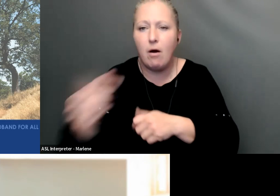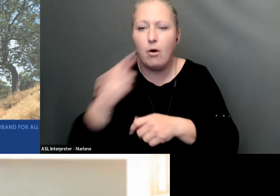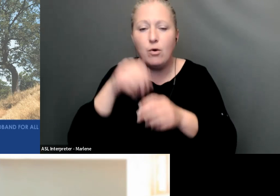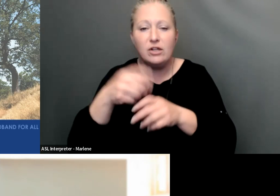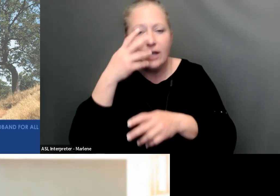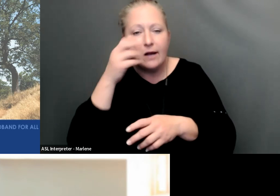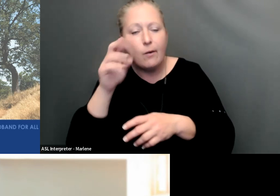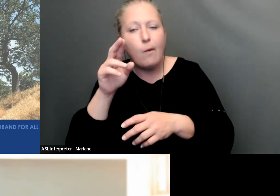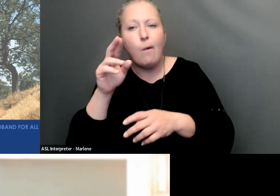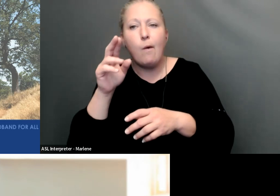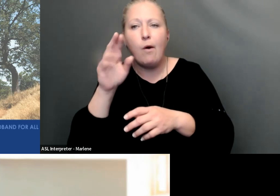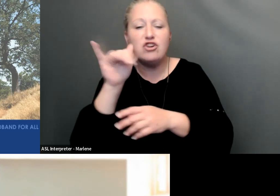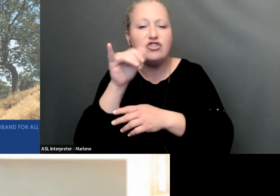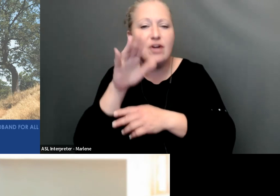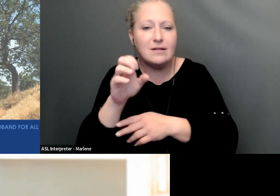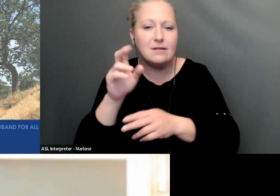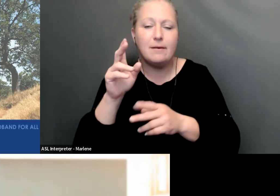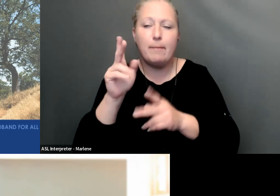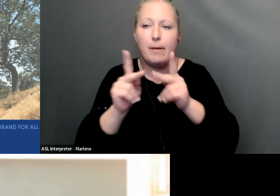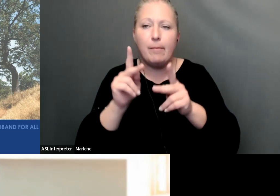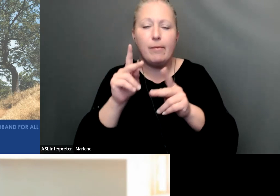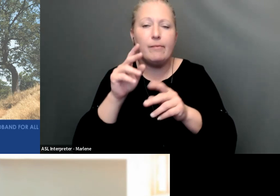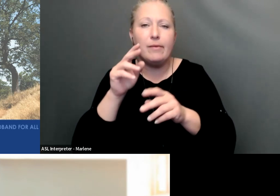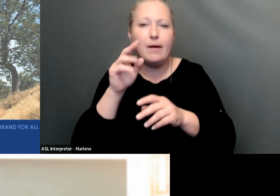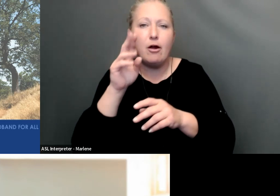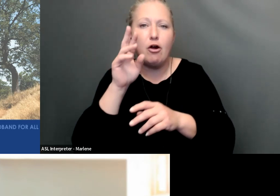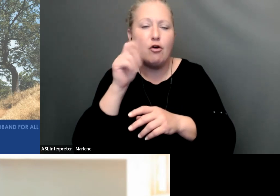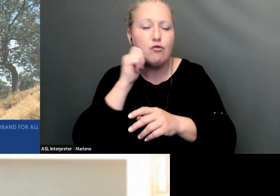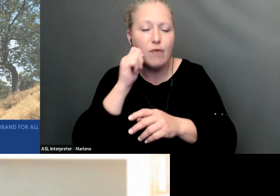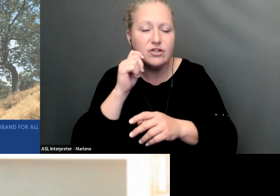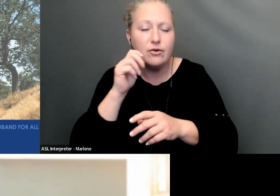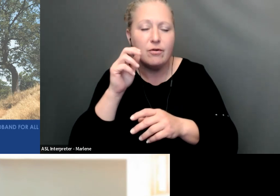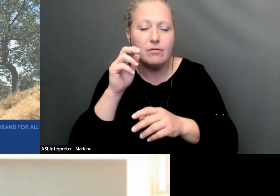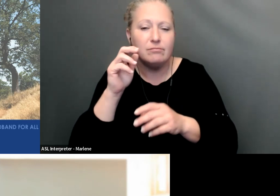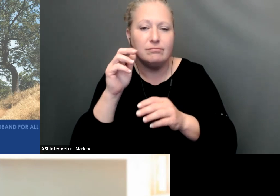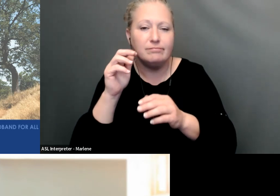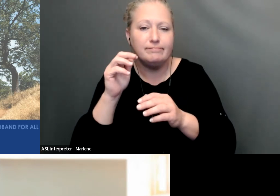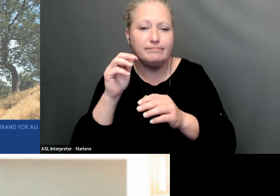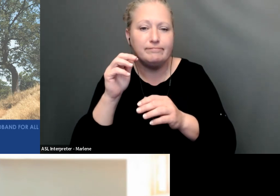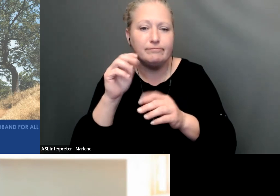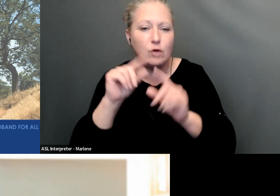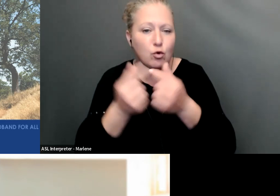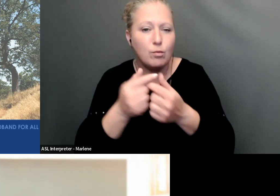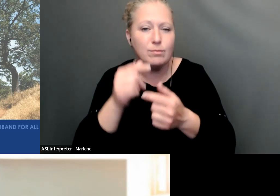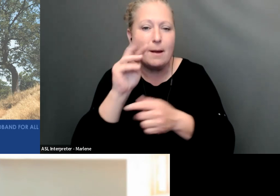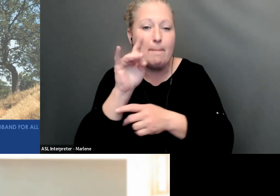involved folks, members of racial and ethnic minority groups and rural residents, and veterans